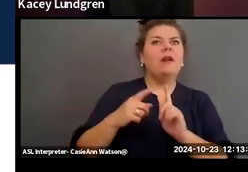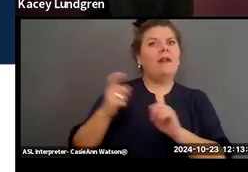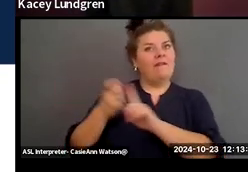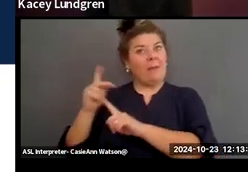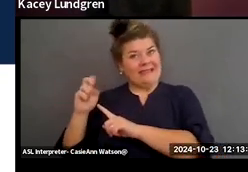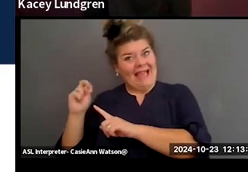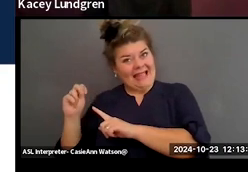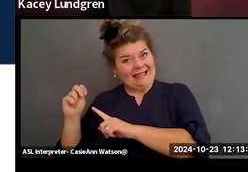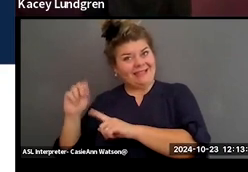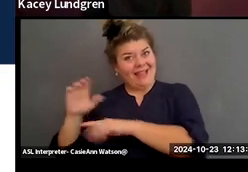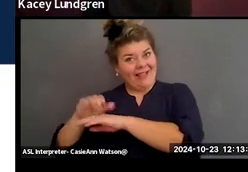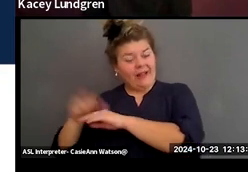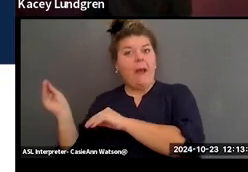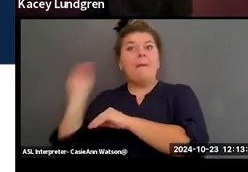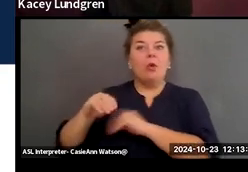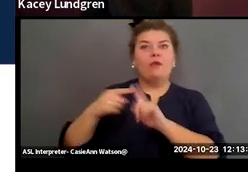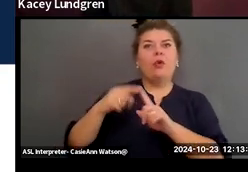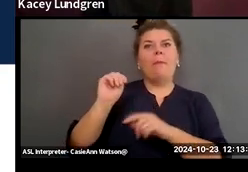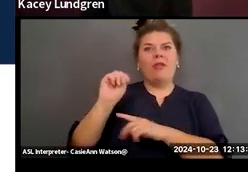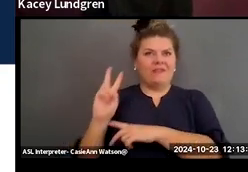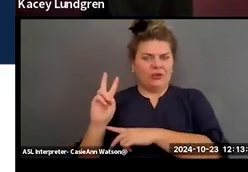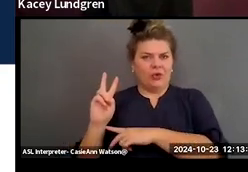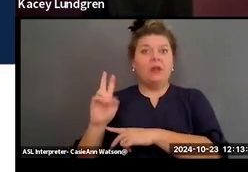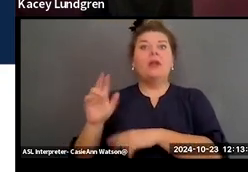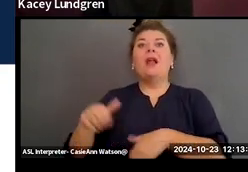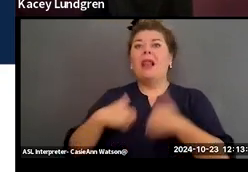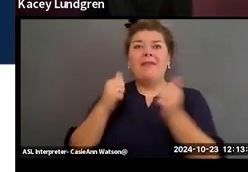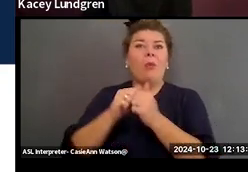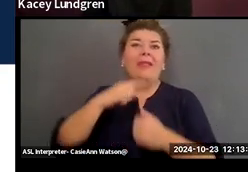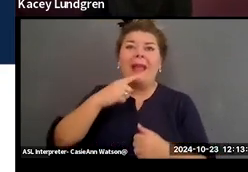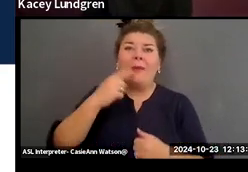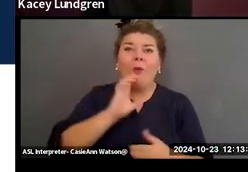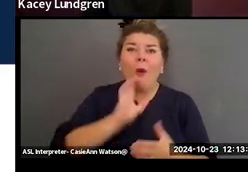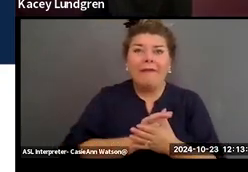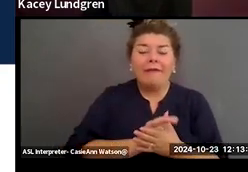He settled in a town called Chilmark with his hearing wife, and there they had two deaf children